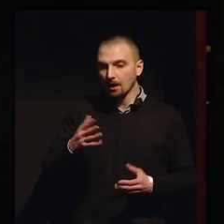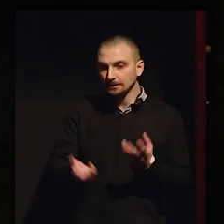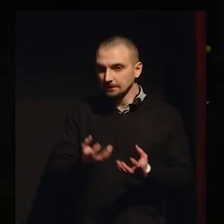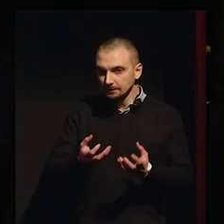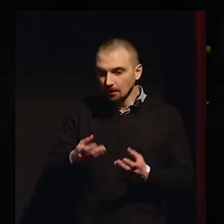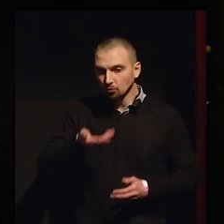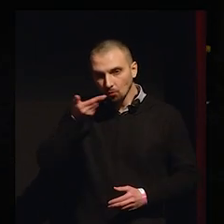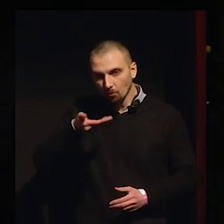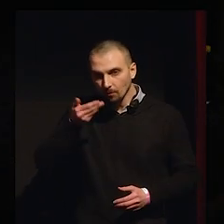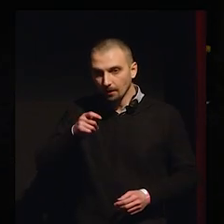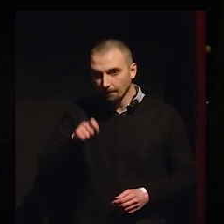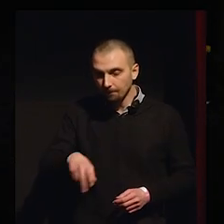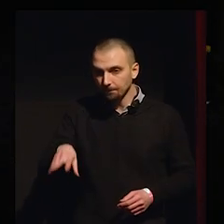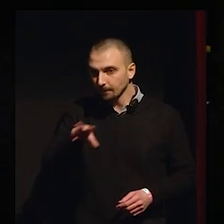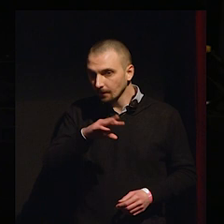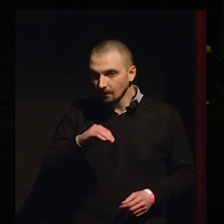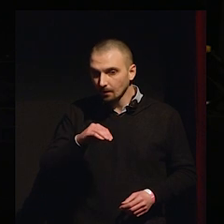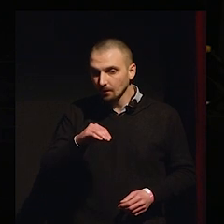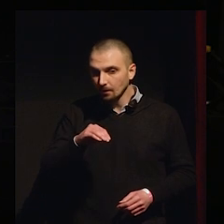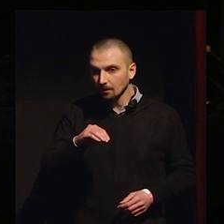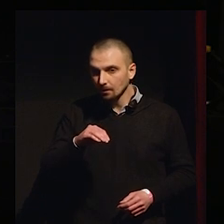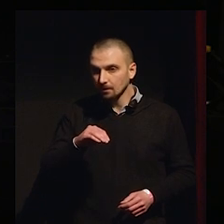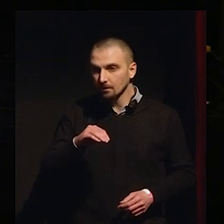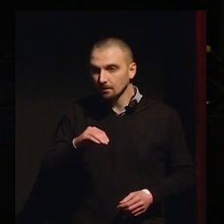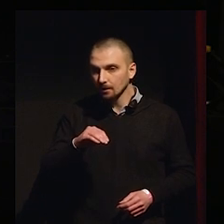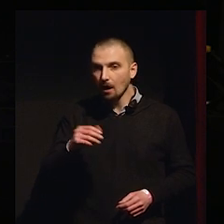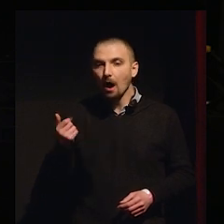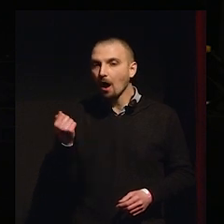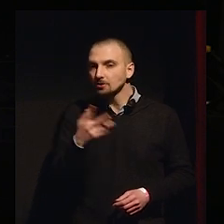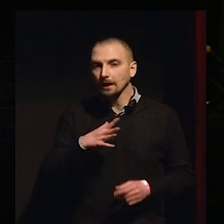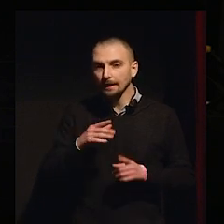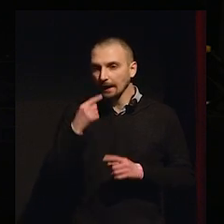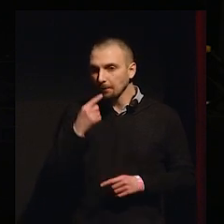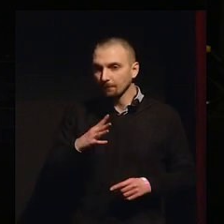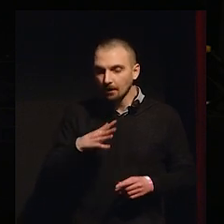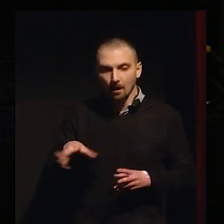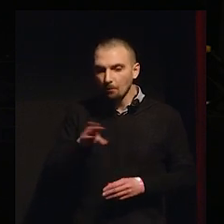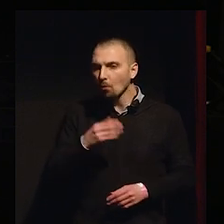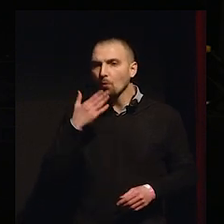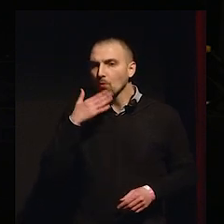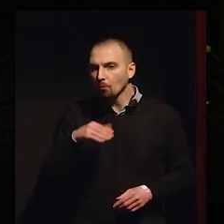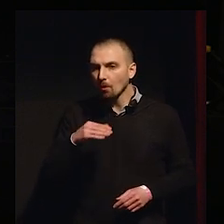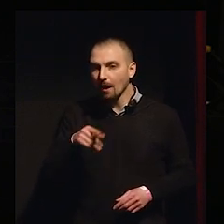don’t you ever say a number, cause there isn’t, and when you say a number, they ask you to